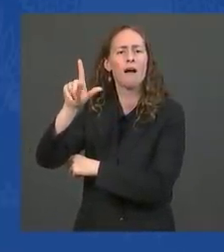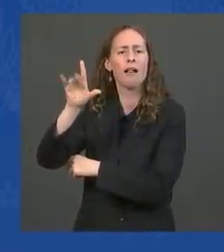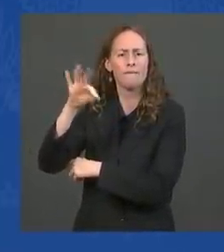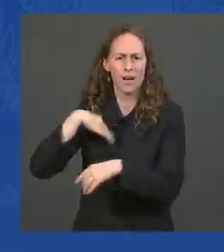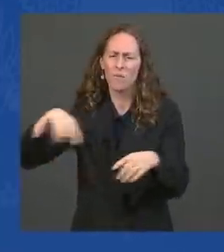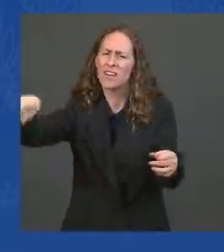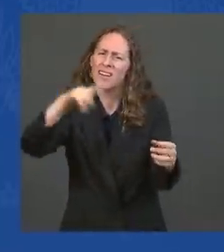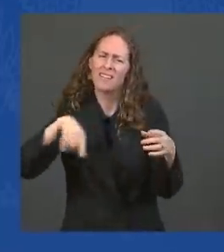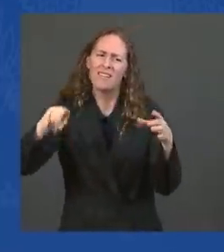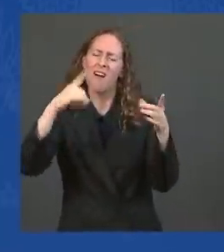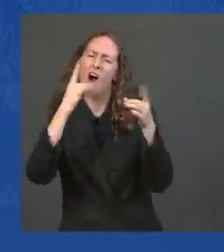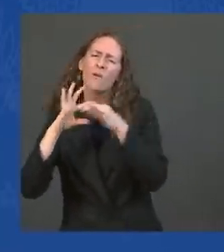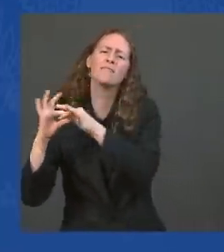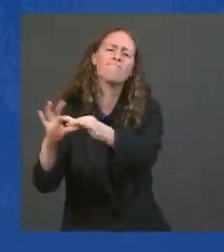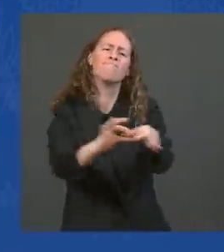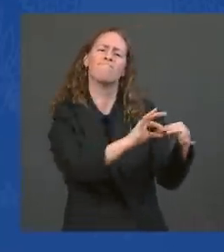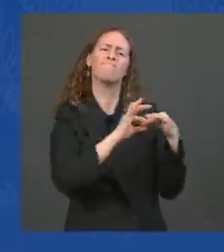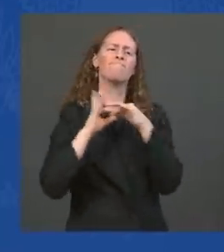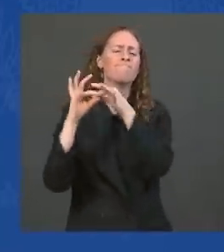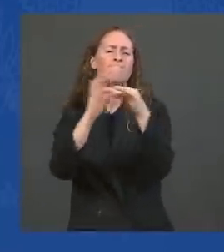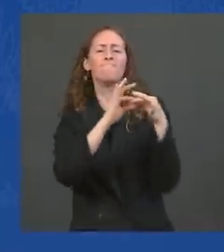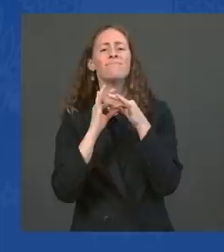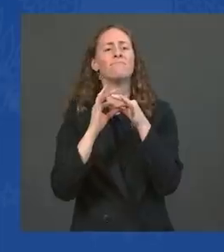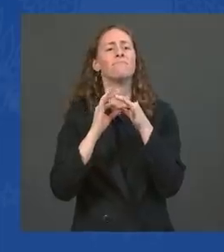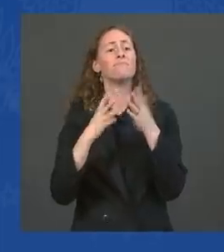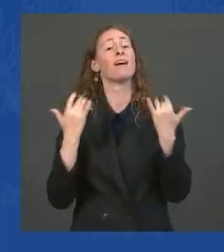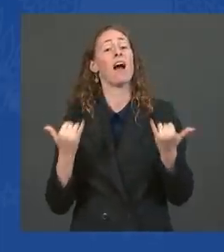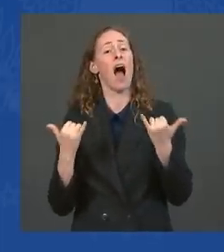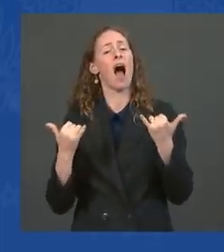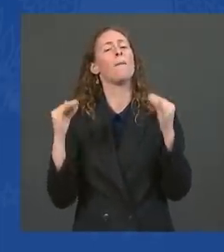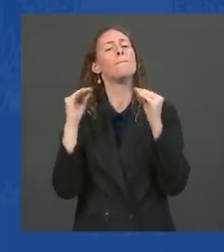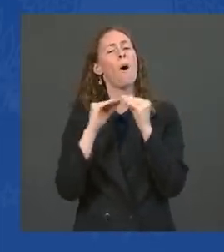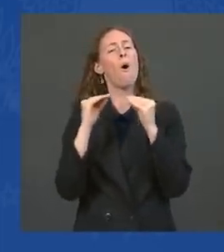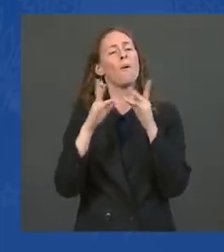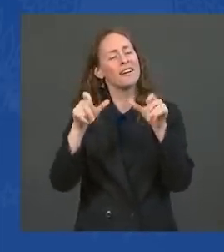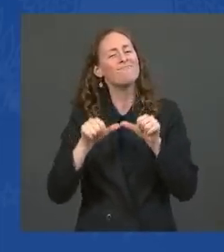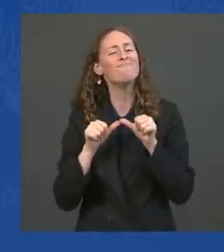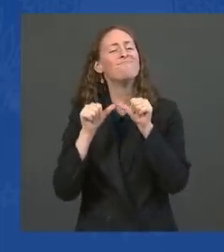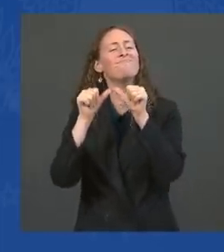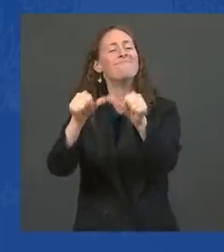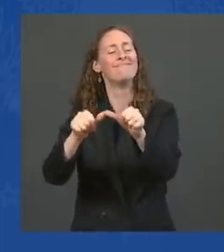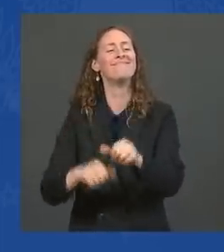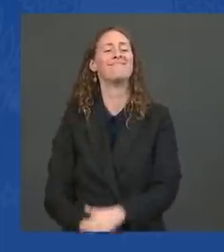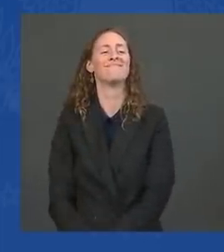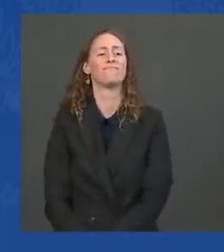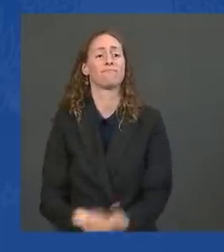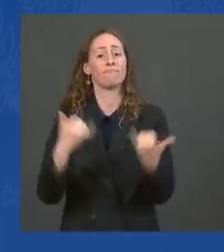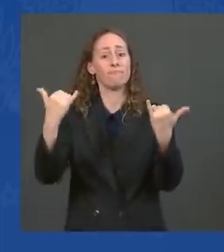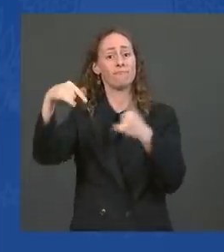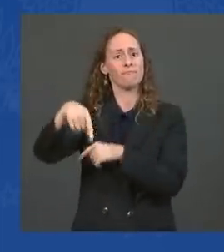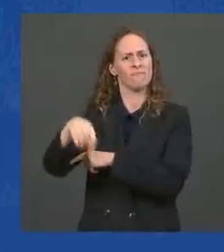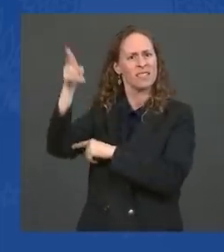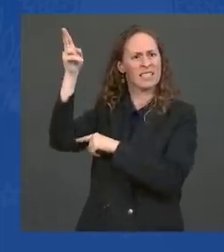and we're even closer today. Today, we're taking another historic step to deepen and formalize cooperation